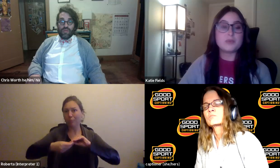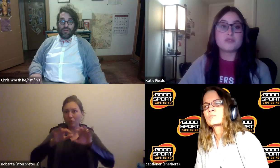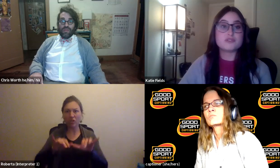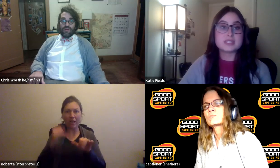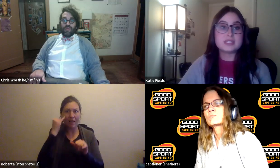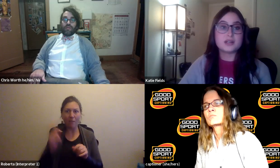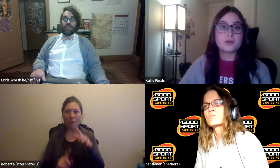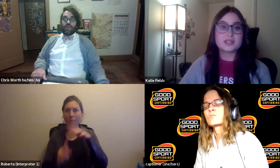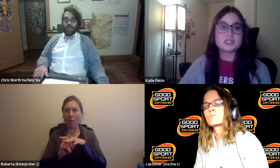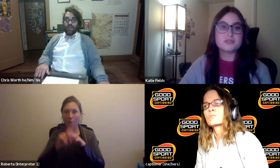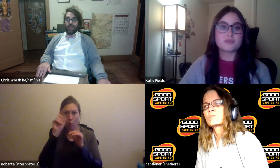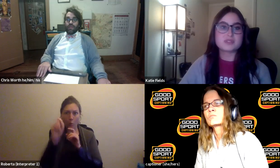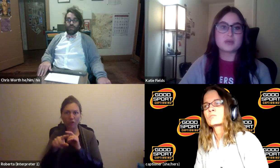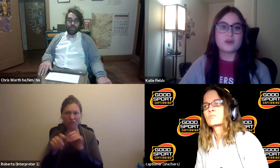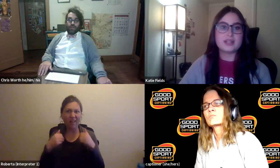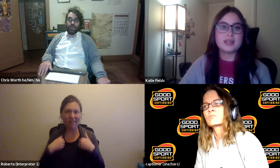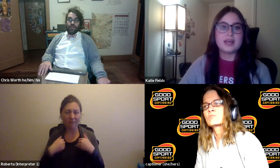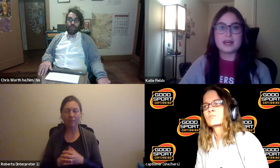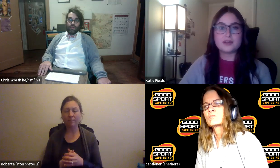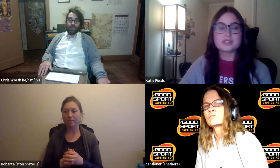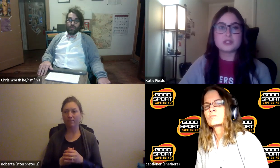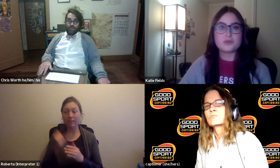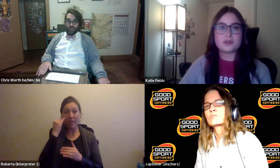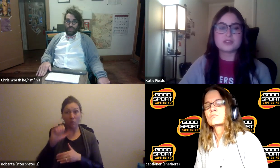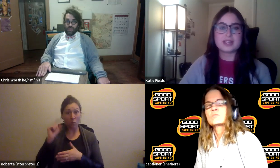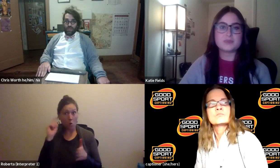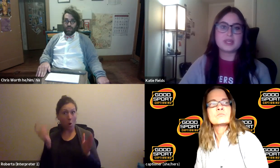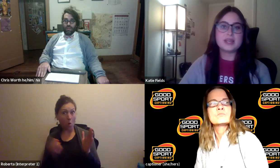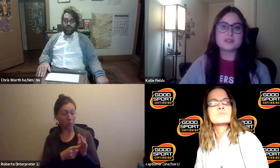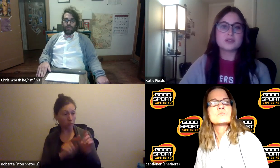If you see a question from someone else that you would also like to be answered,